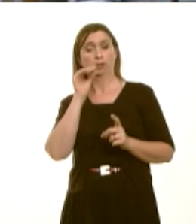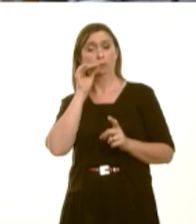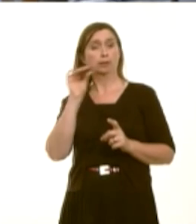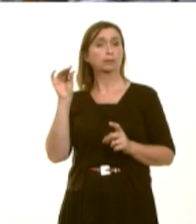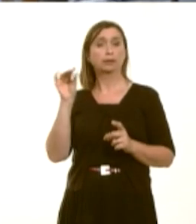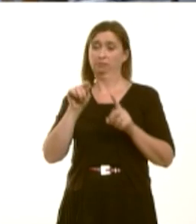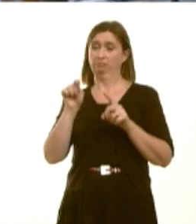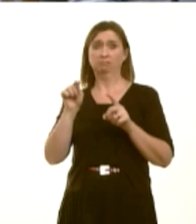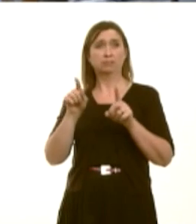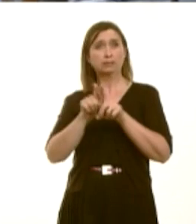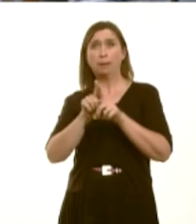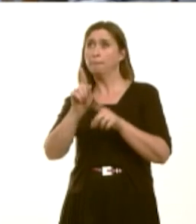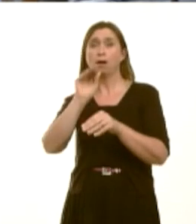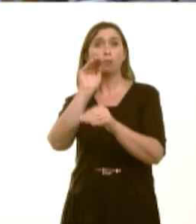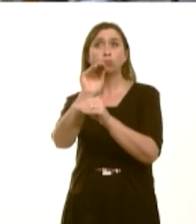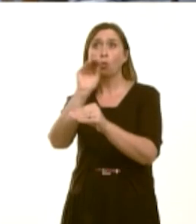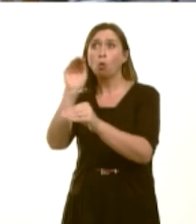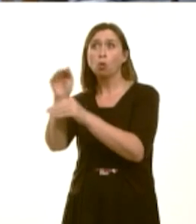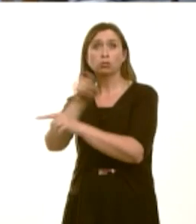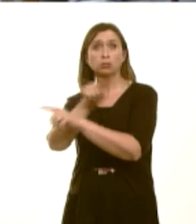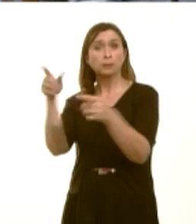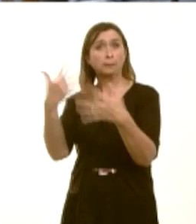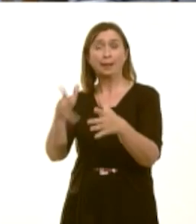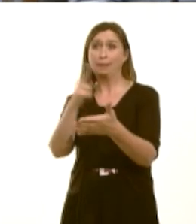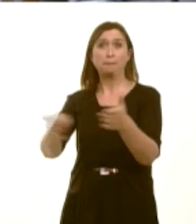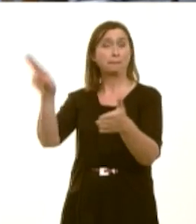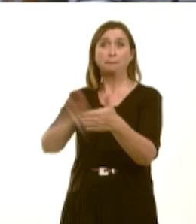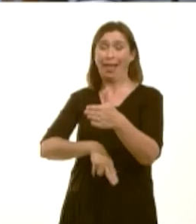course, there are some countries that have banned the use of e-cigarettes in public places